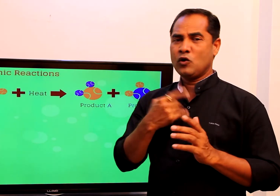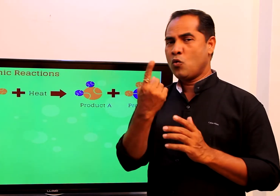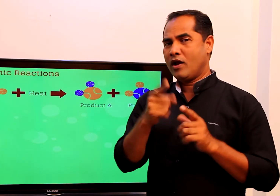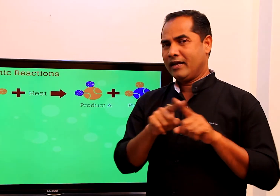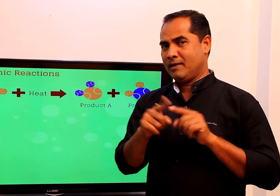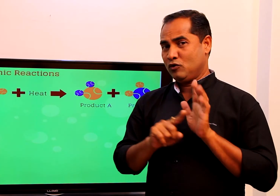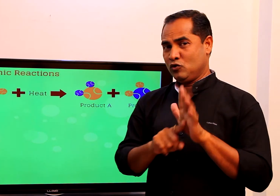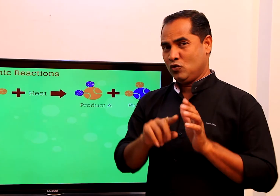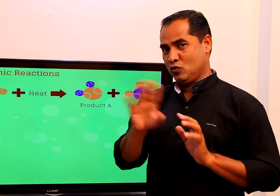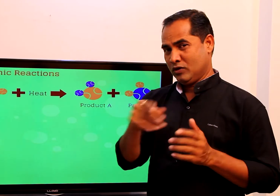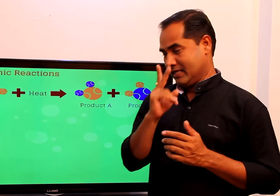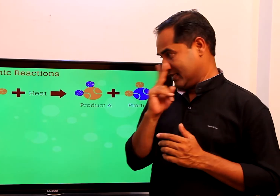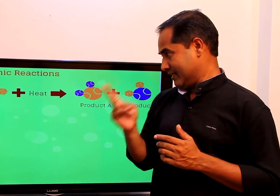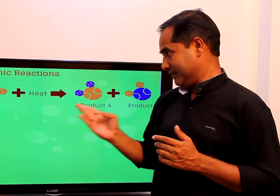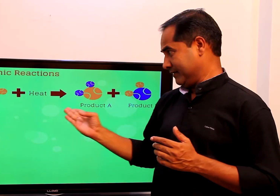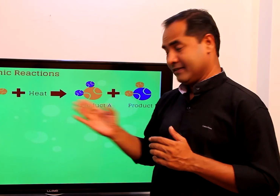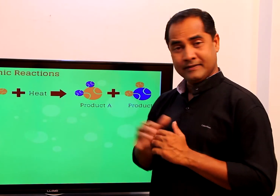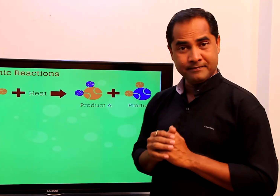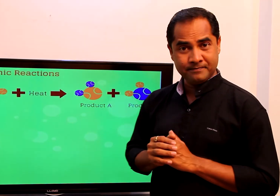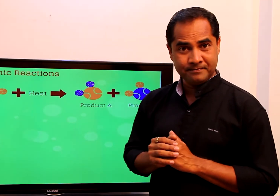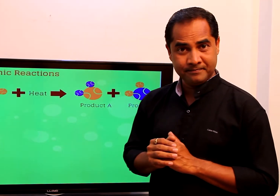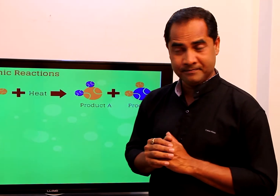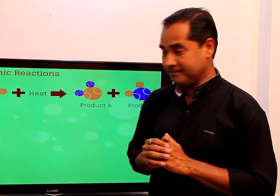I'll give you one example.